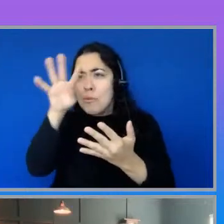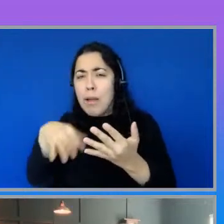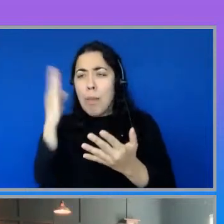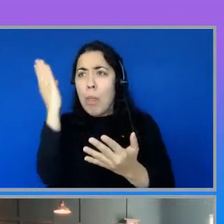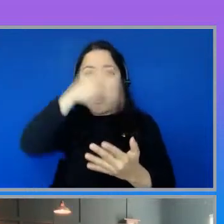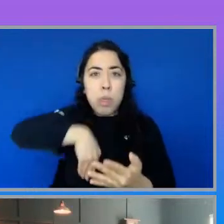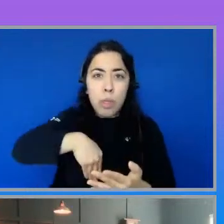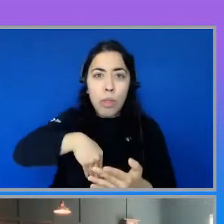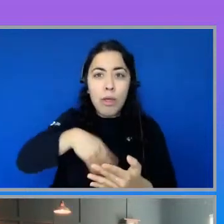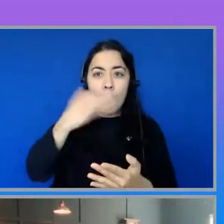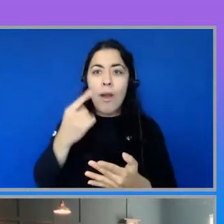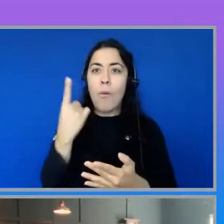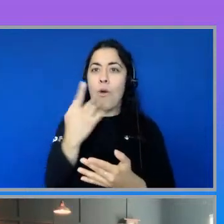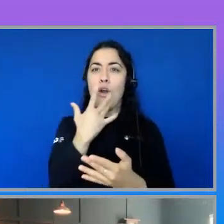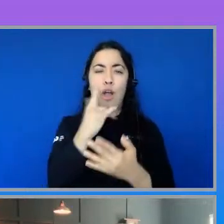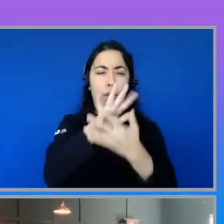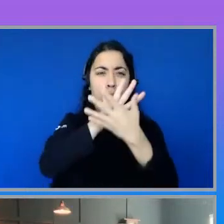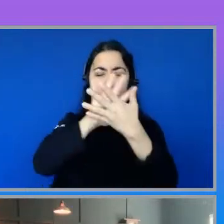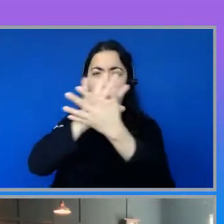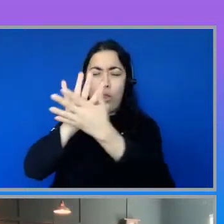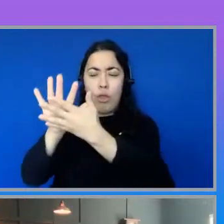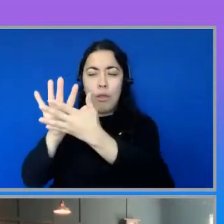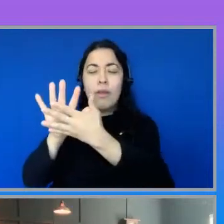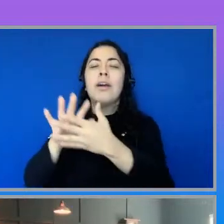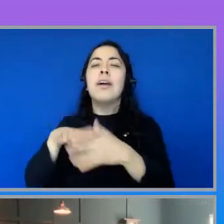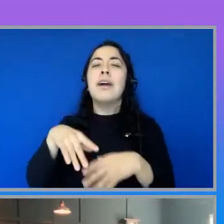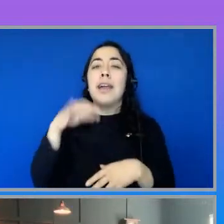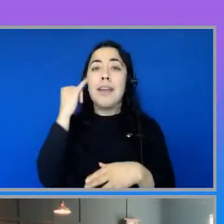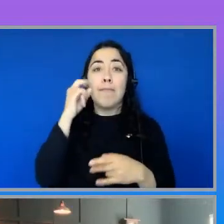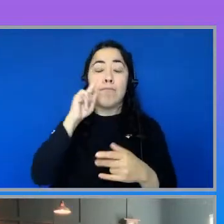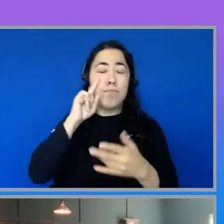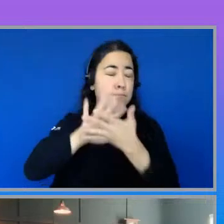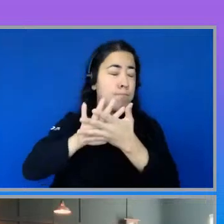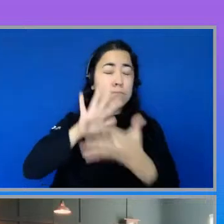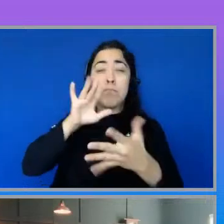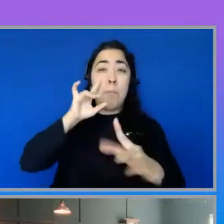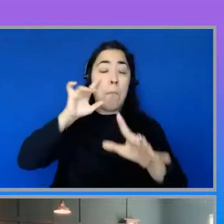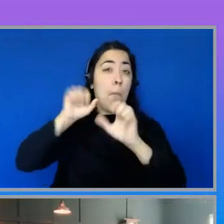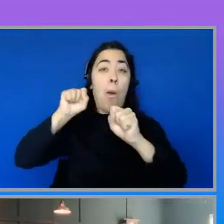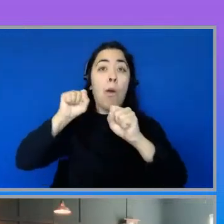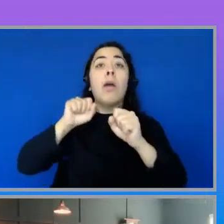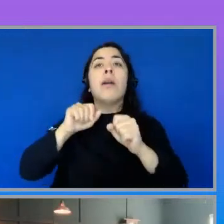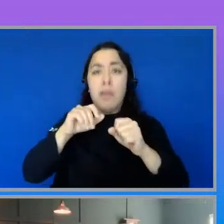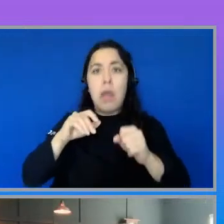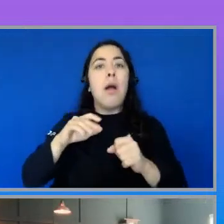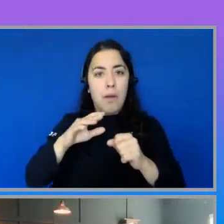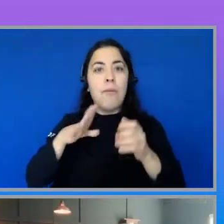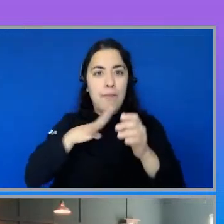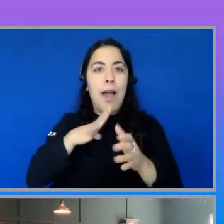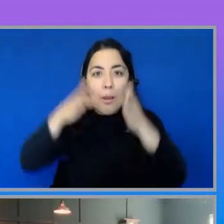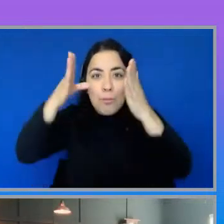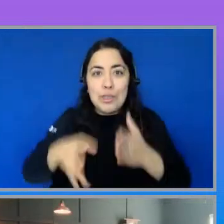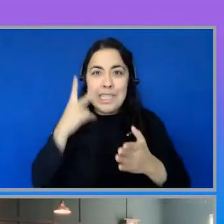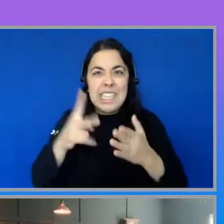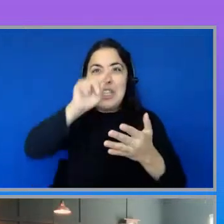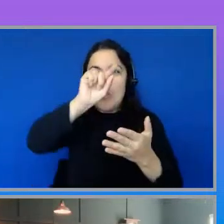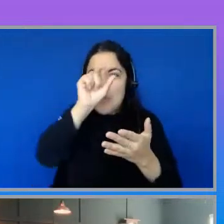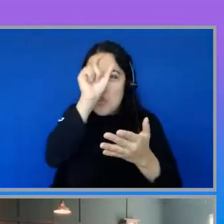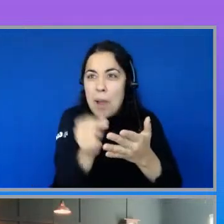on a zebra because it is one color standing out from another. But if the contrast is really strong, then a person could see